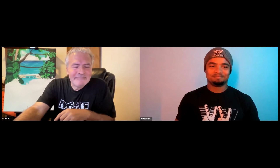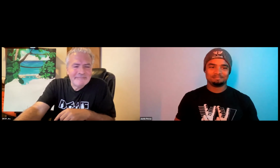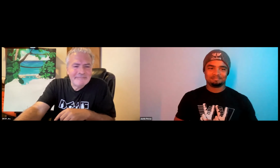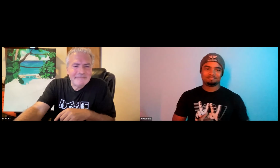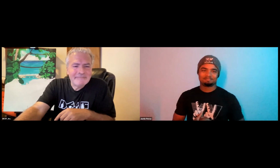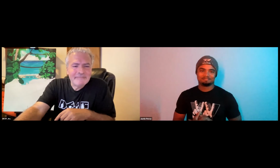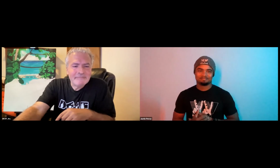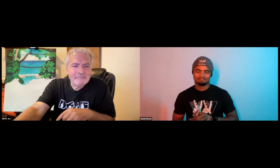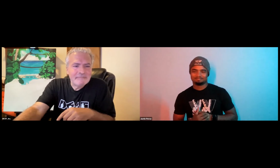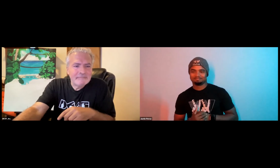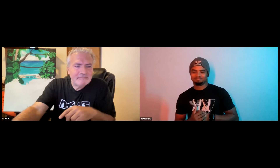Thank you.